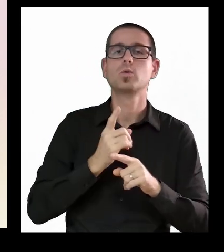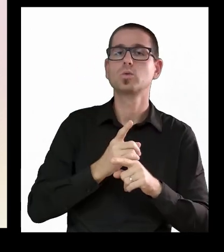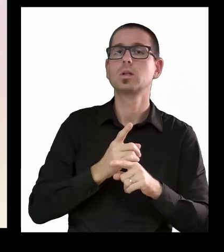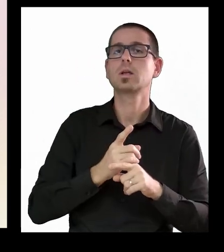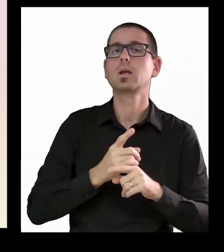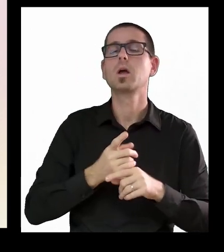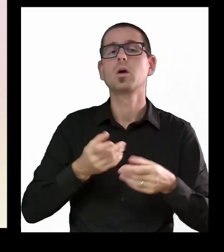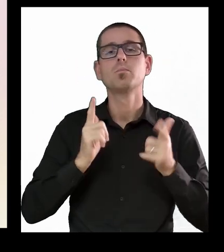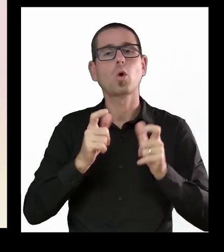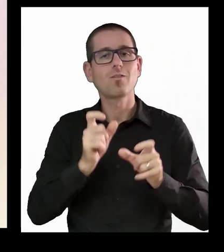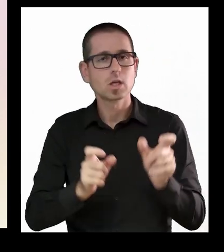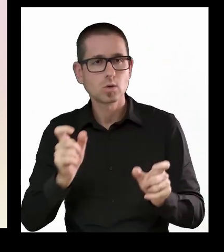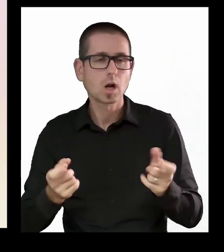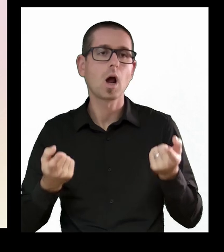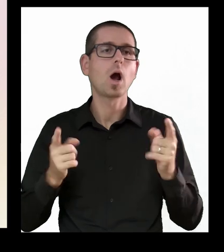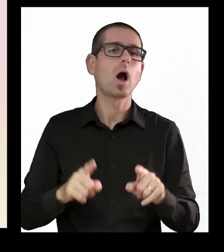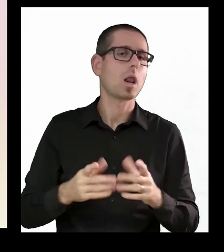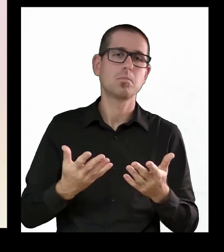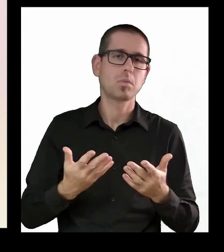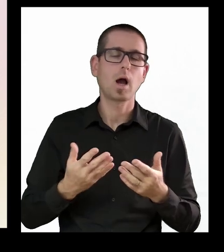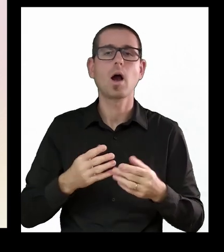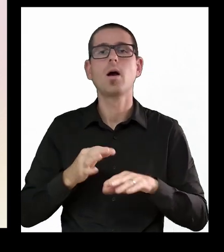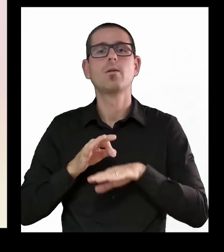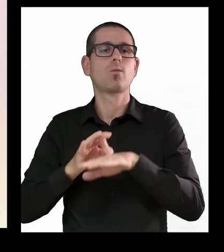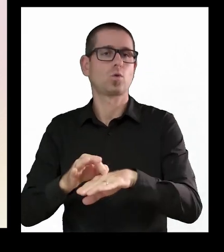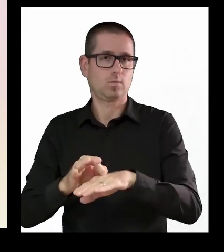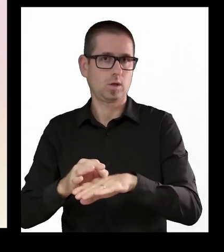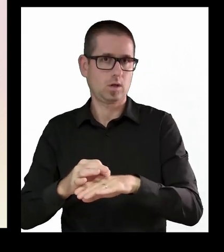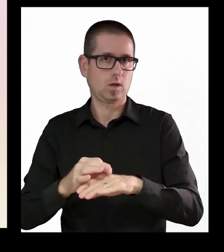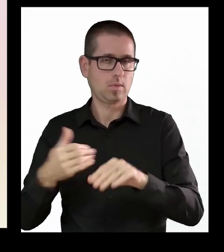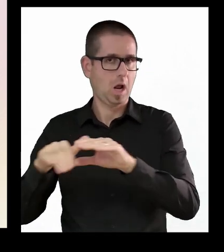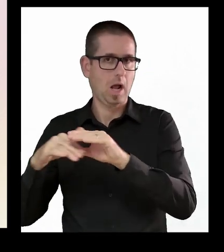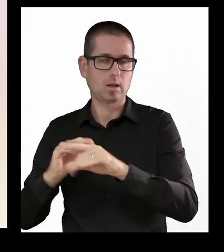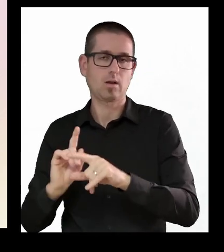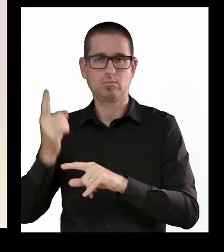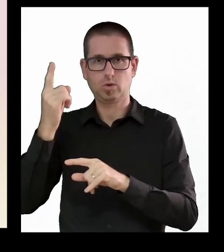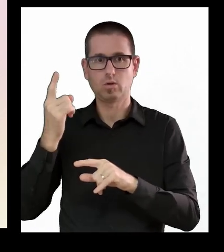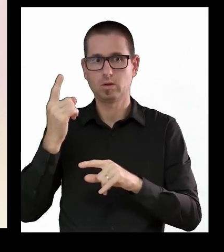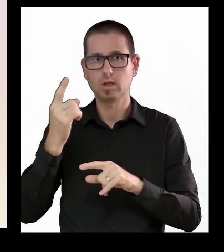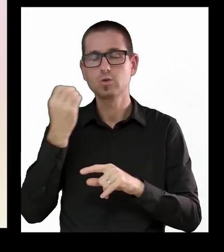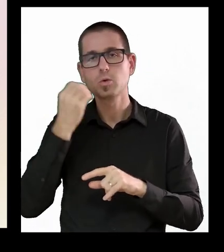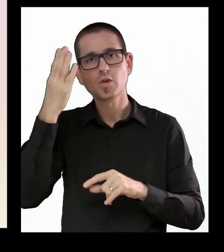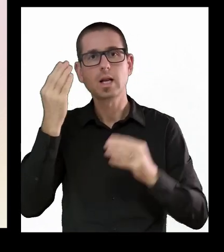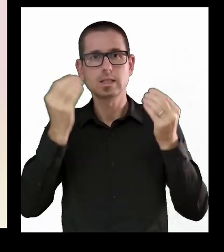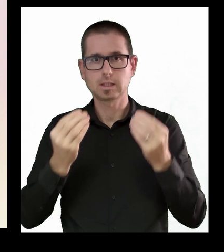or some management stuff in higher education system. And the role of this